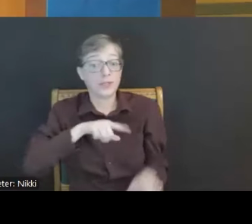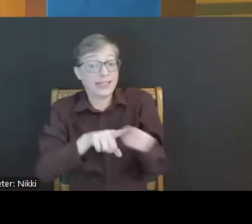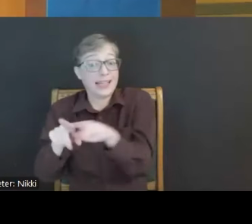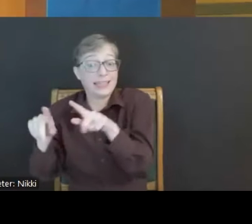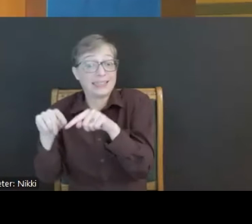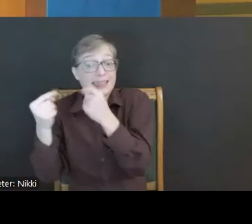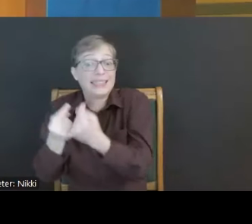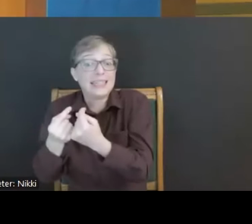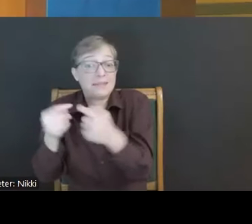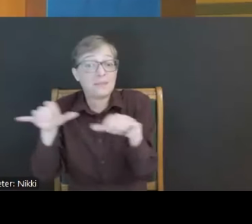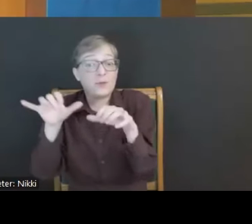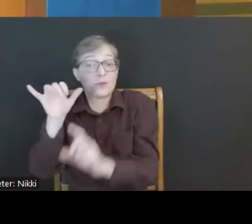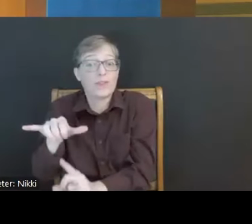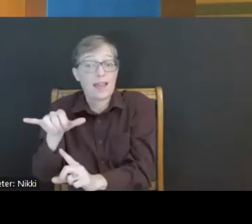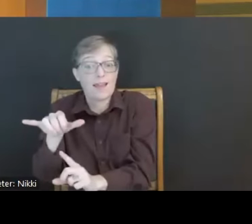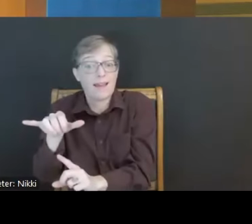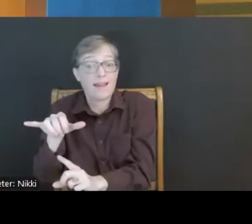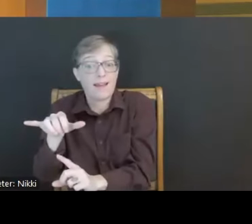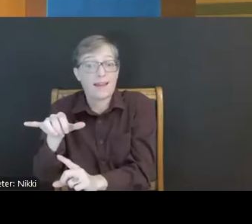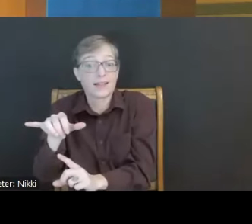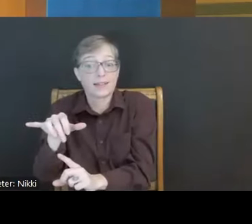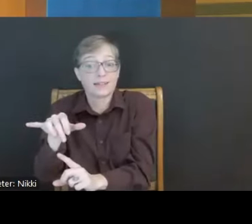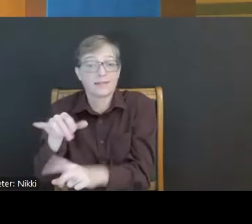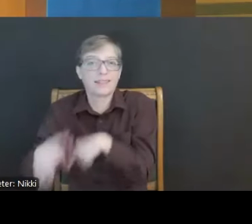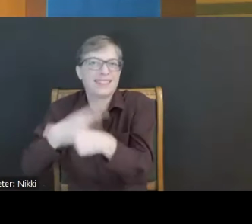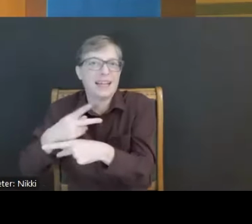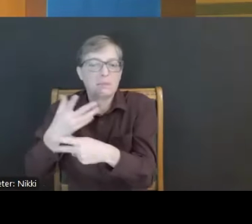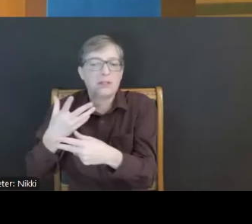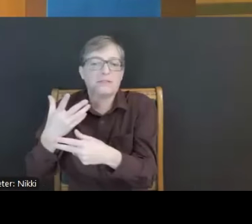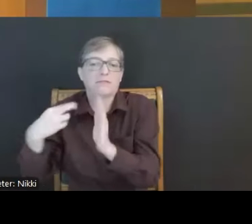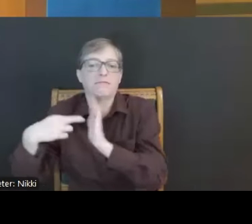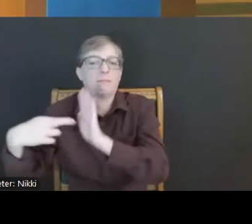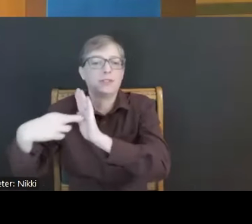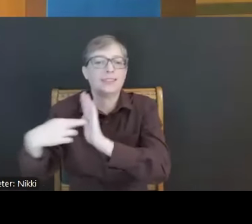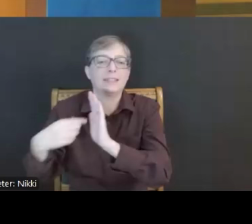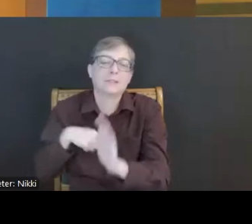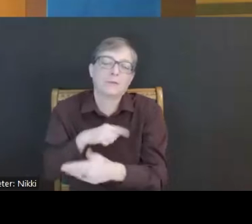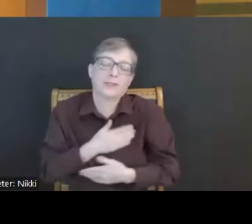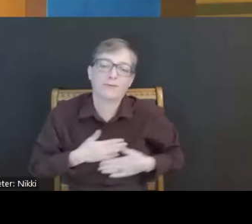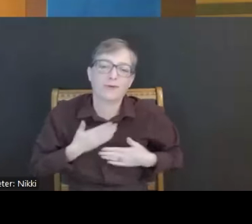that we are supporting these initiatives and we have fun doing it so that's think that's why we